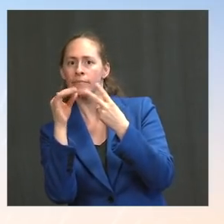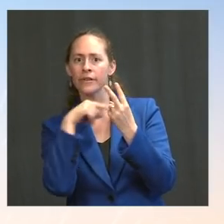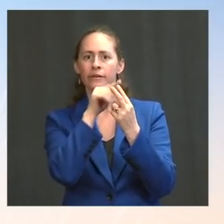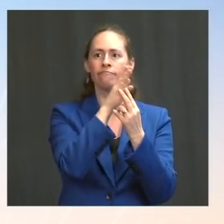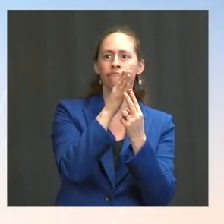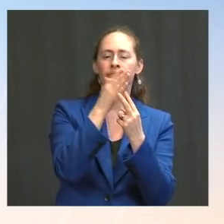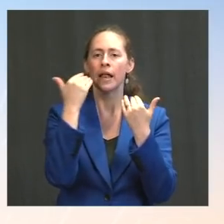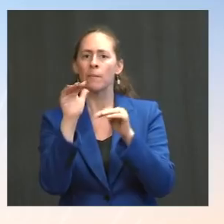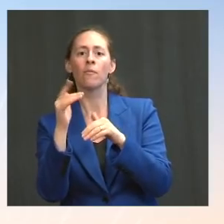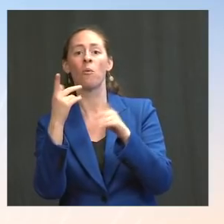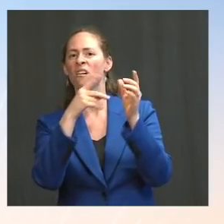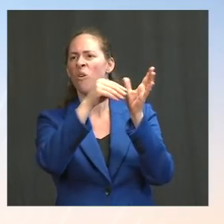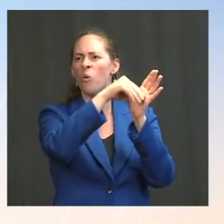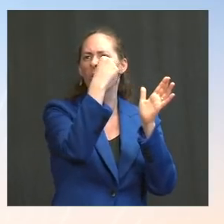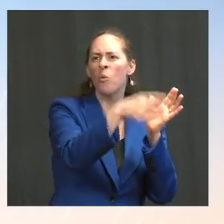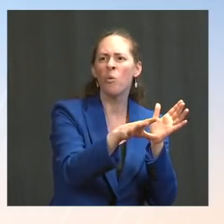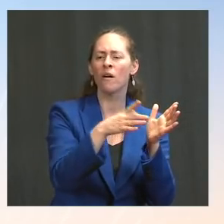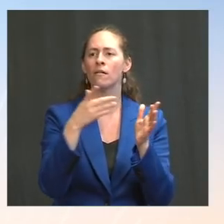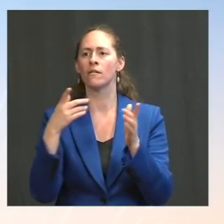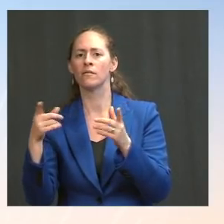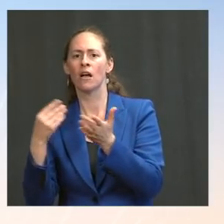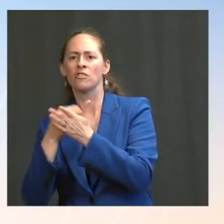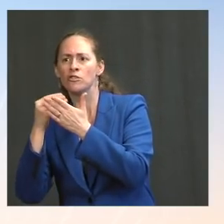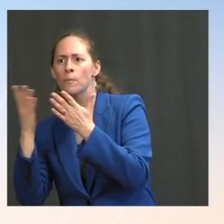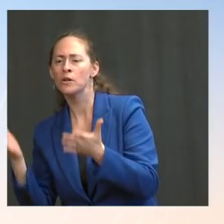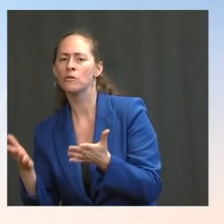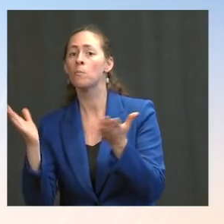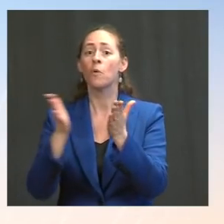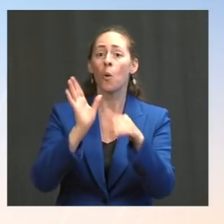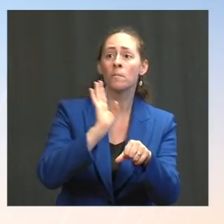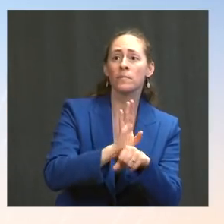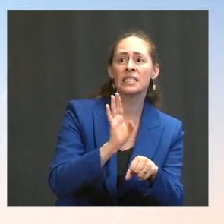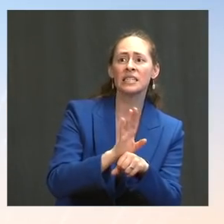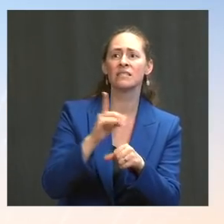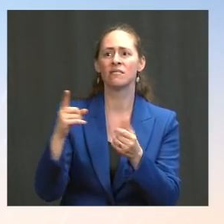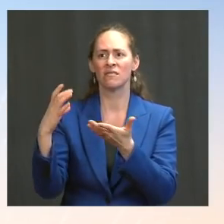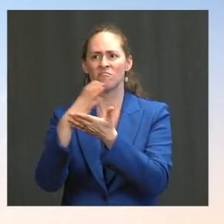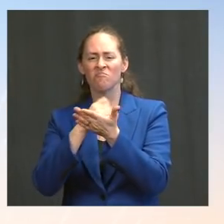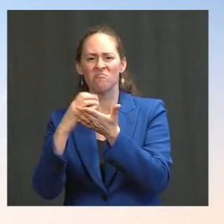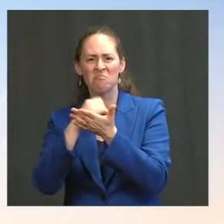and actually also hurt wages and wage growth for workers in the labor market.